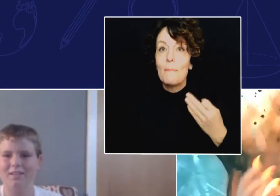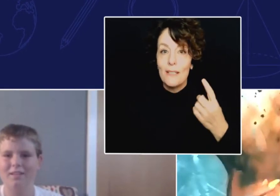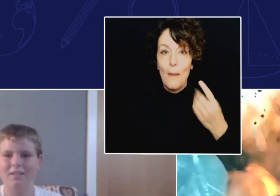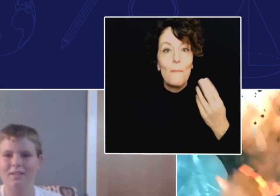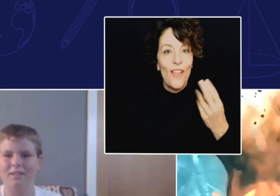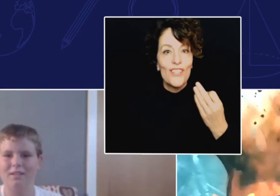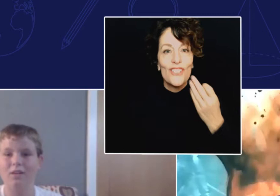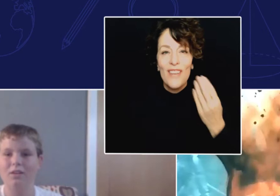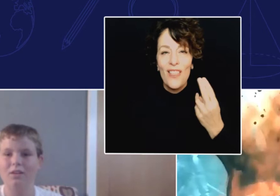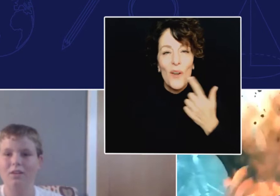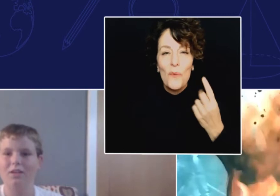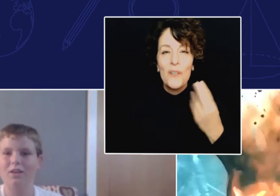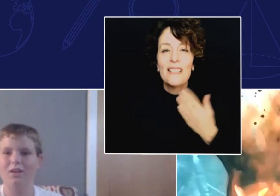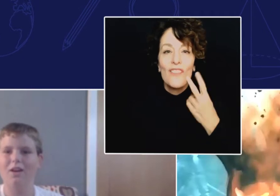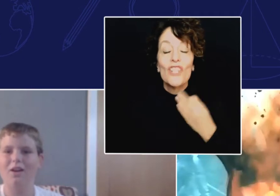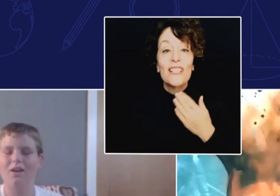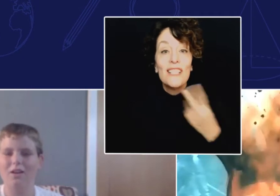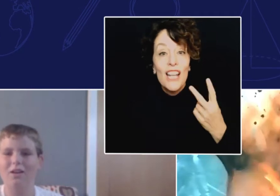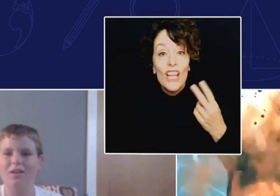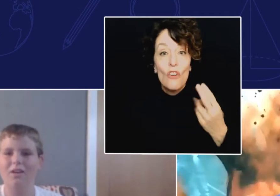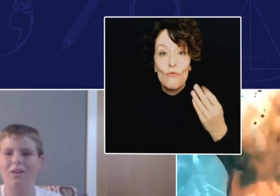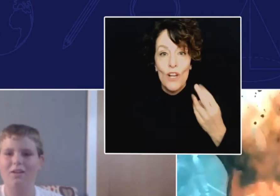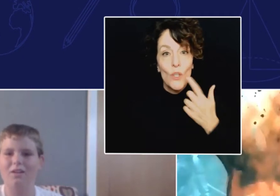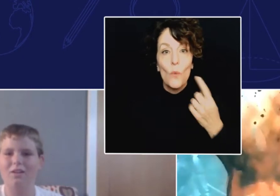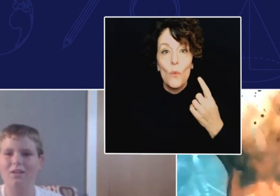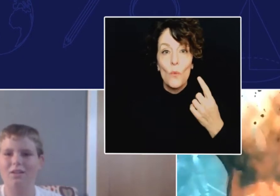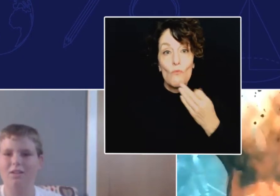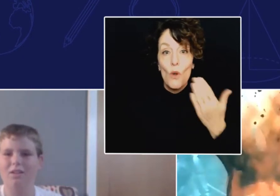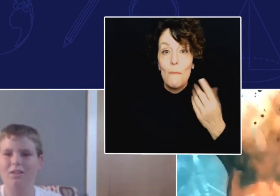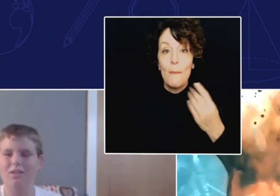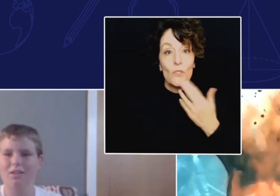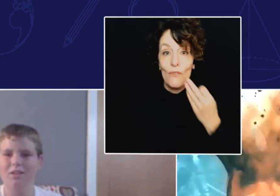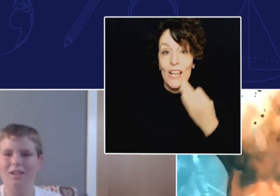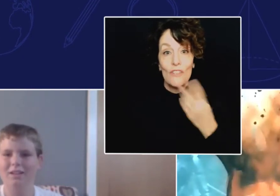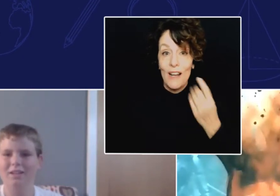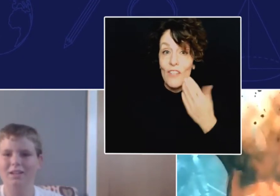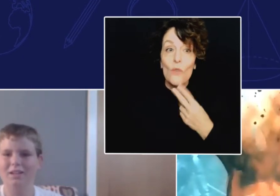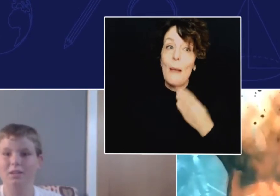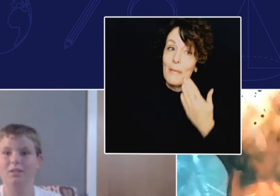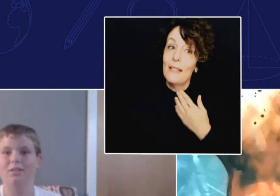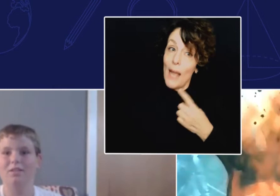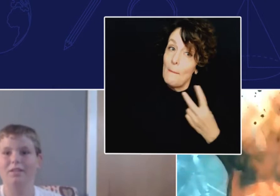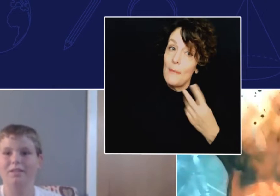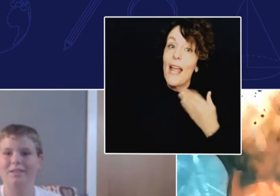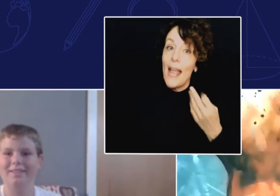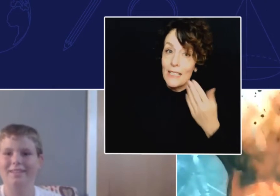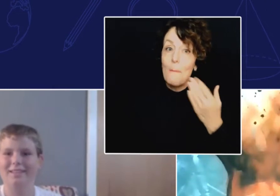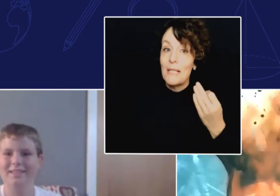like, on the screen...the words. So if you're sitting across the room, up to 300 feet, you can be typing and ask me something and I can type it back,